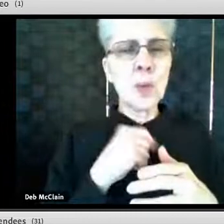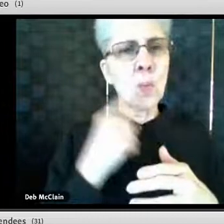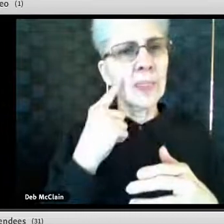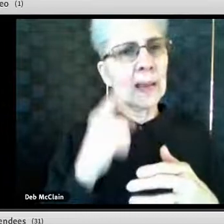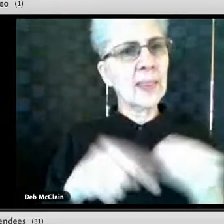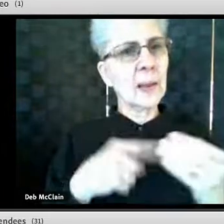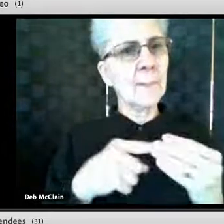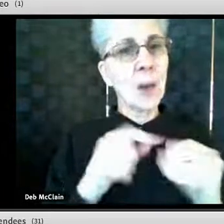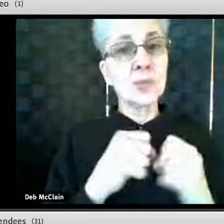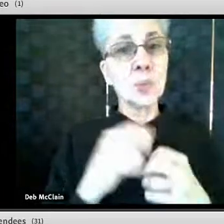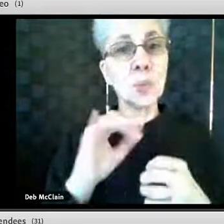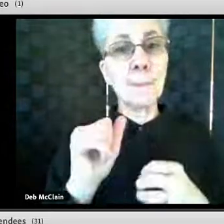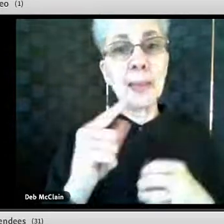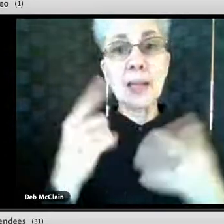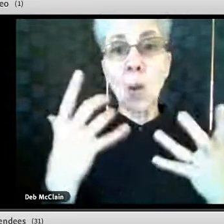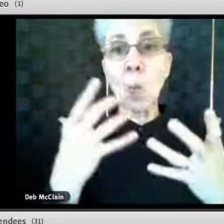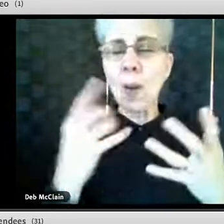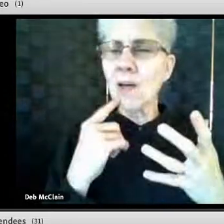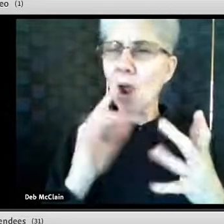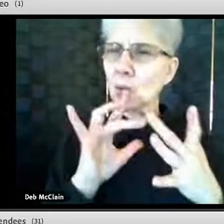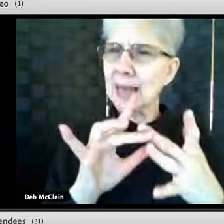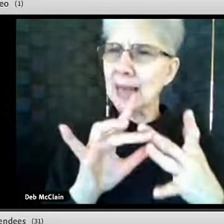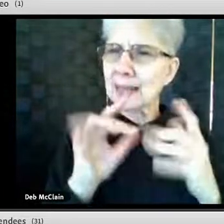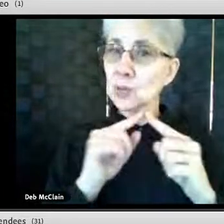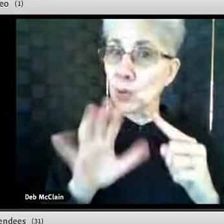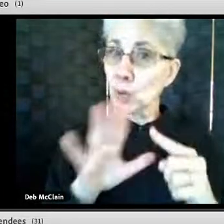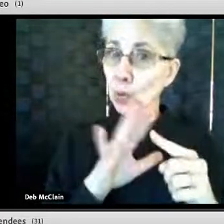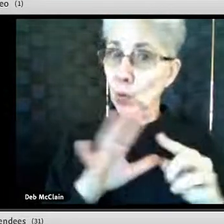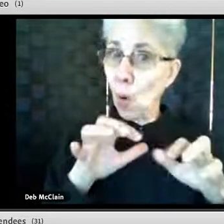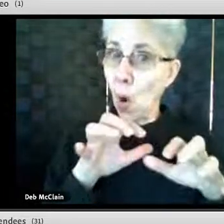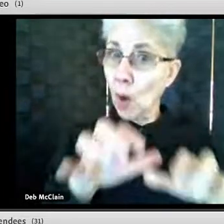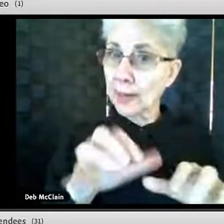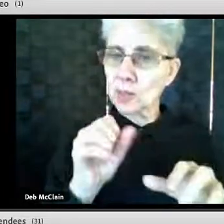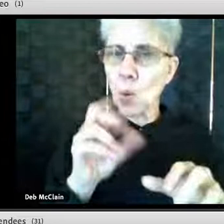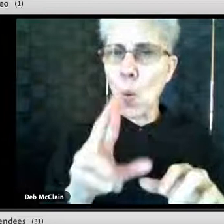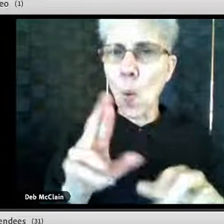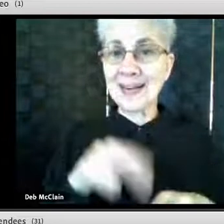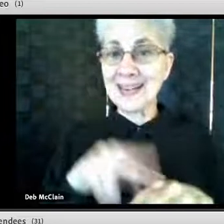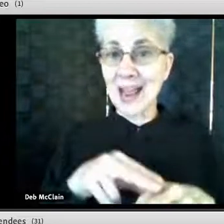and one of the things I would really think about with social media is, are you connecting to your audience